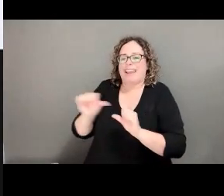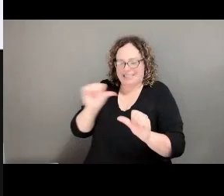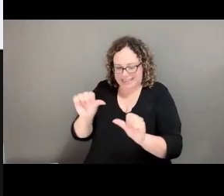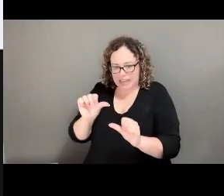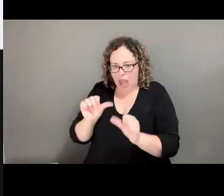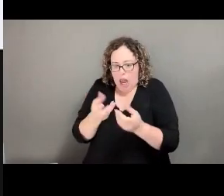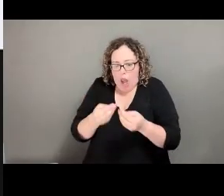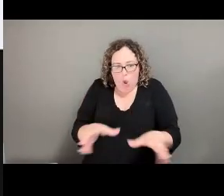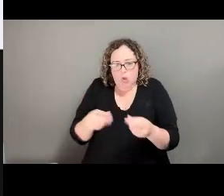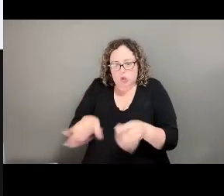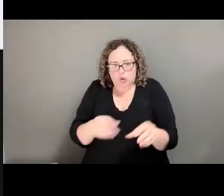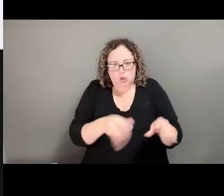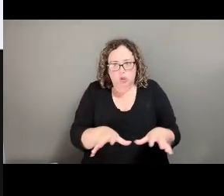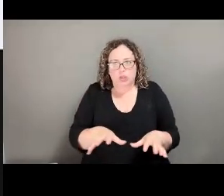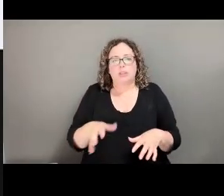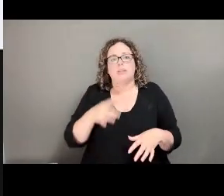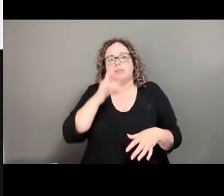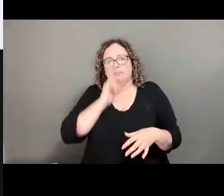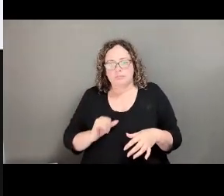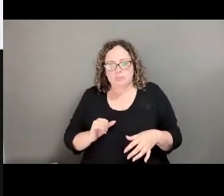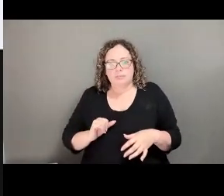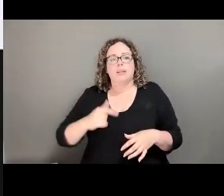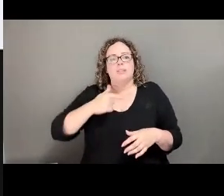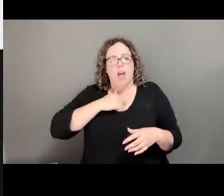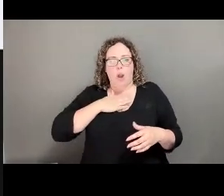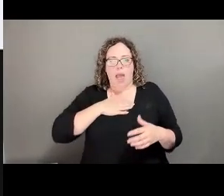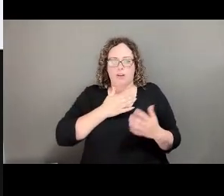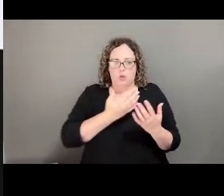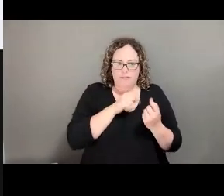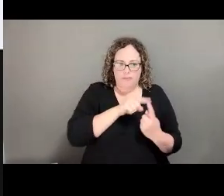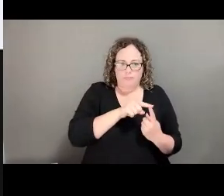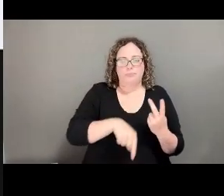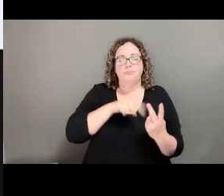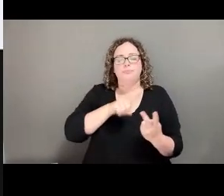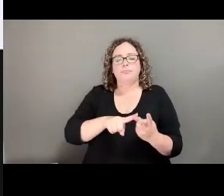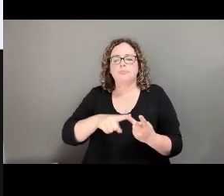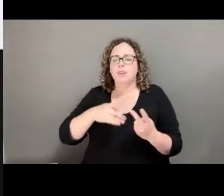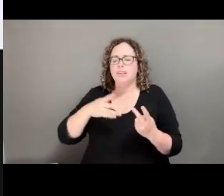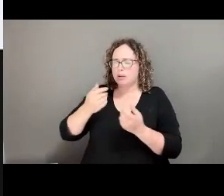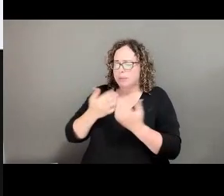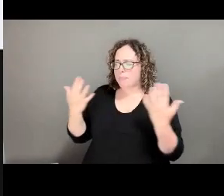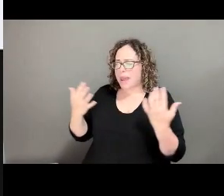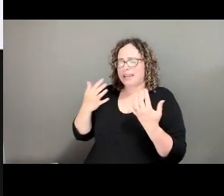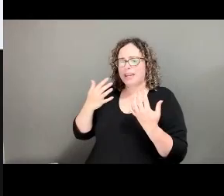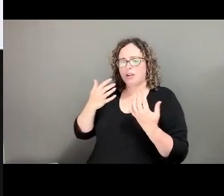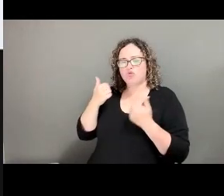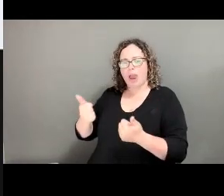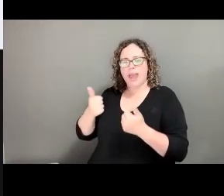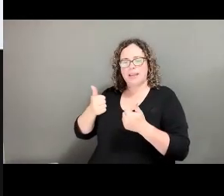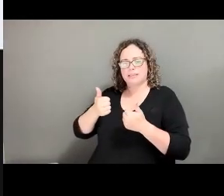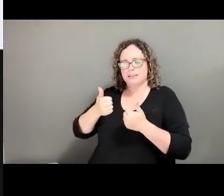to be good medicine, especially for mothers. And, let's stop destroying animals.